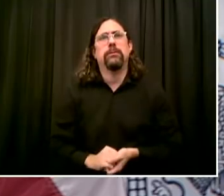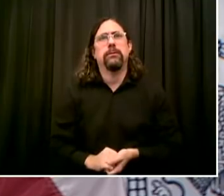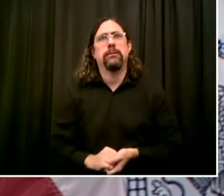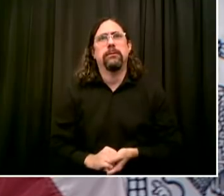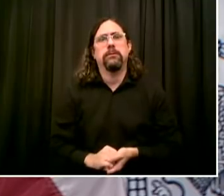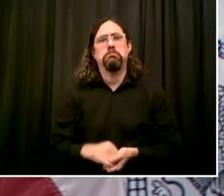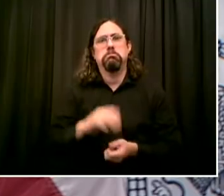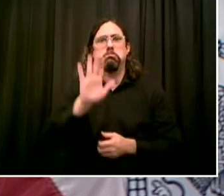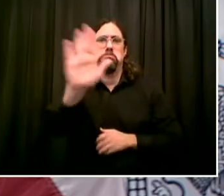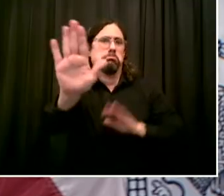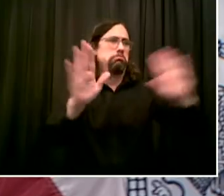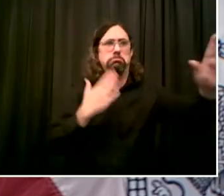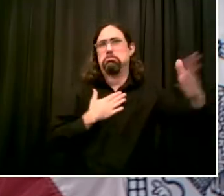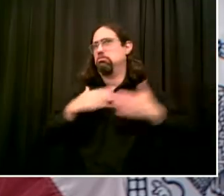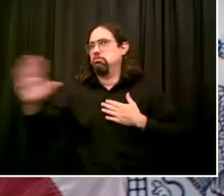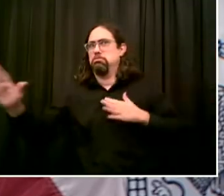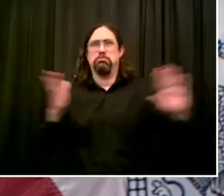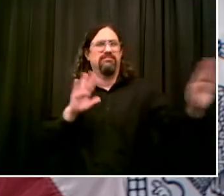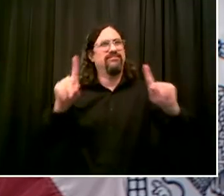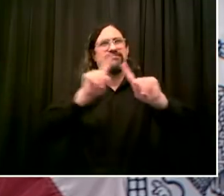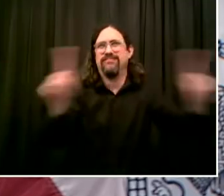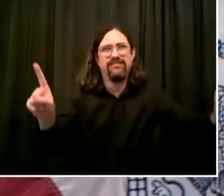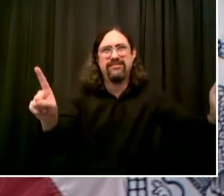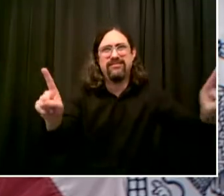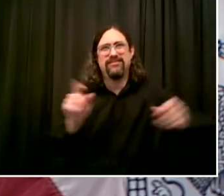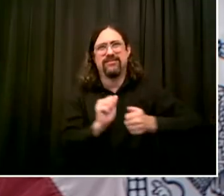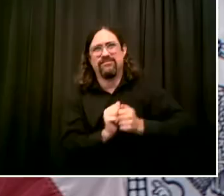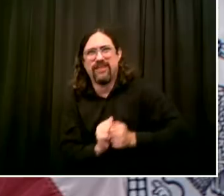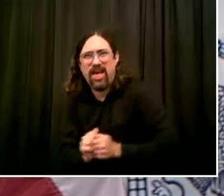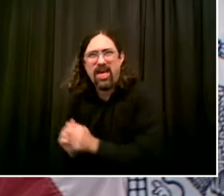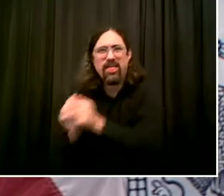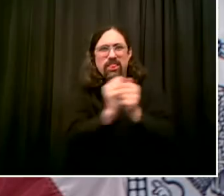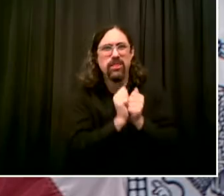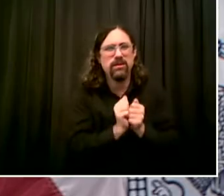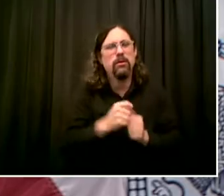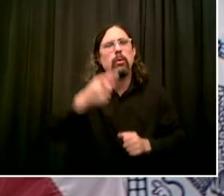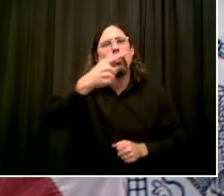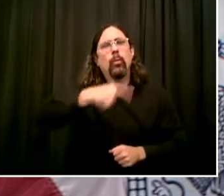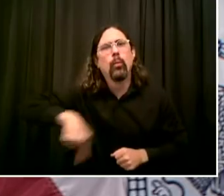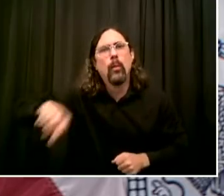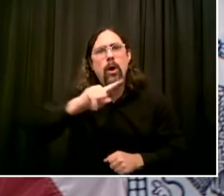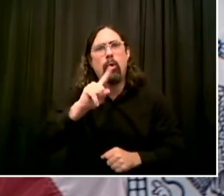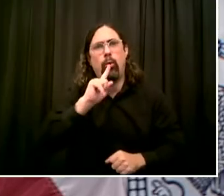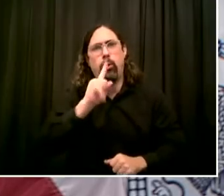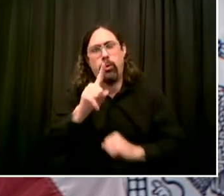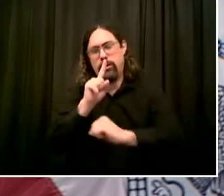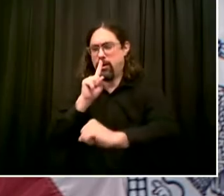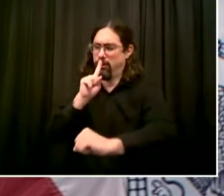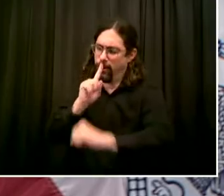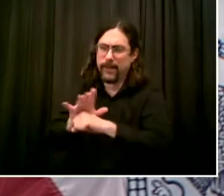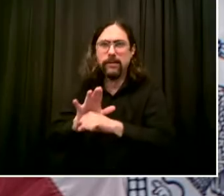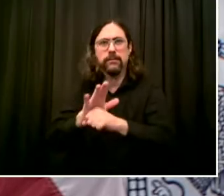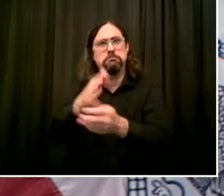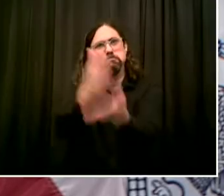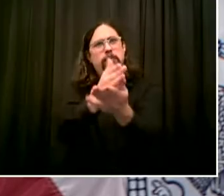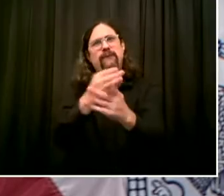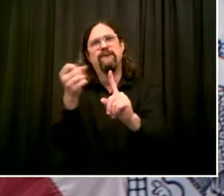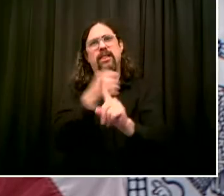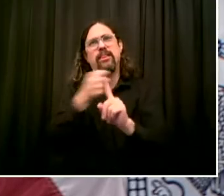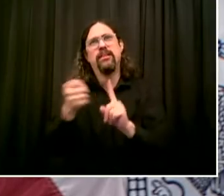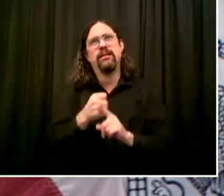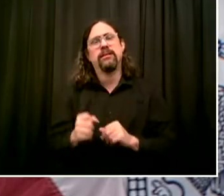OF YOU, PLEASE,